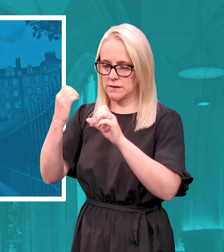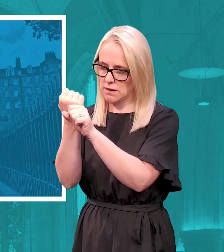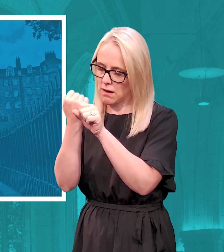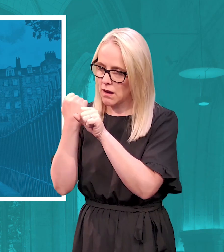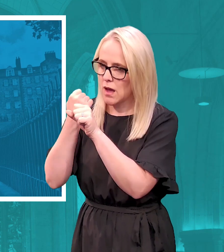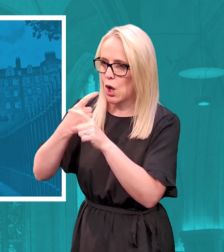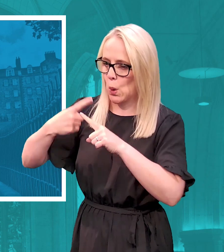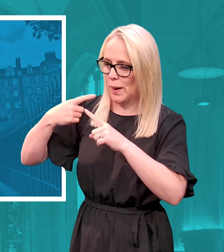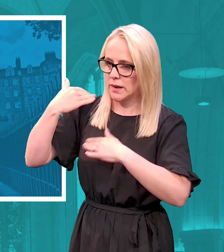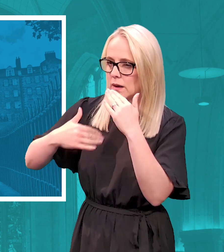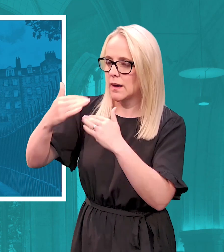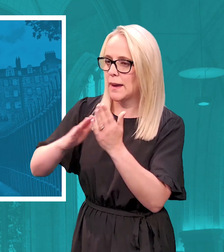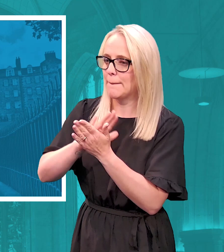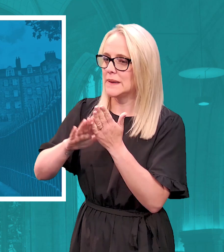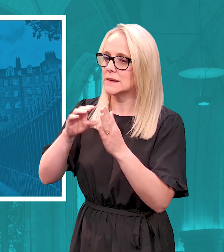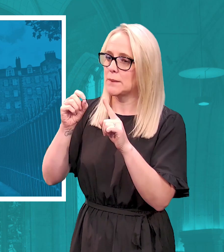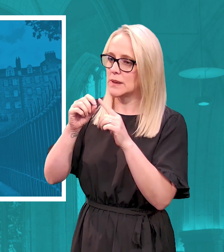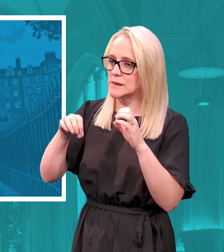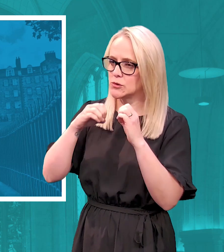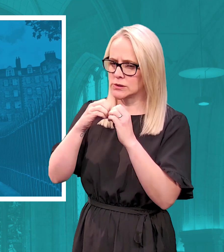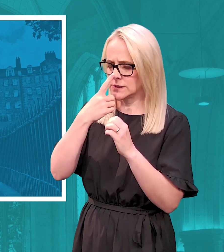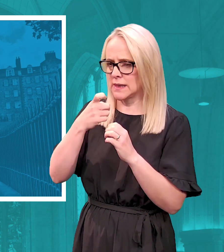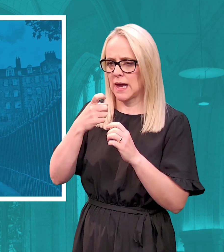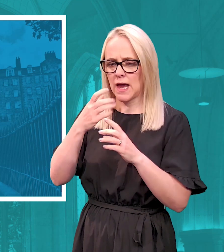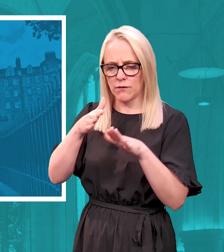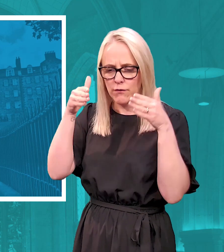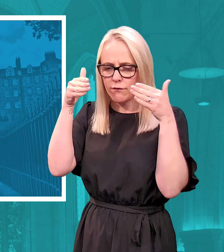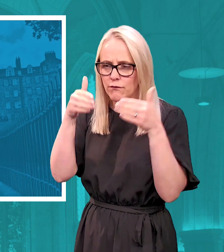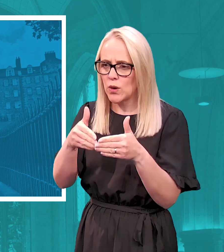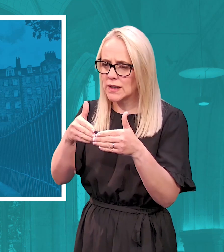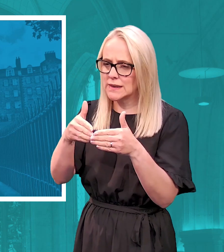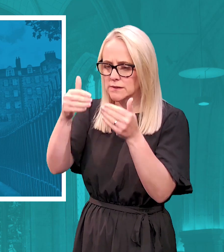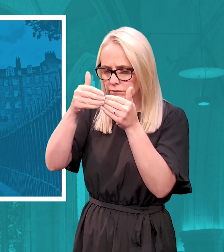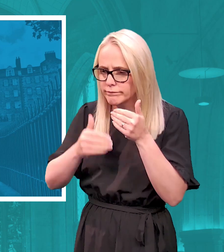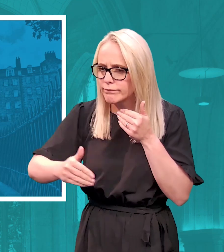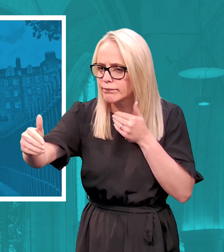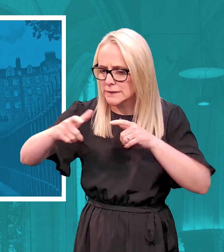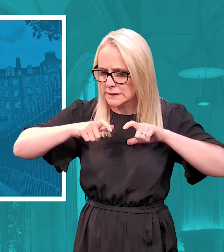to focus on the long term sustainability, rather than just physical condition.